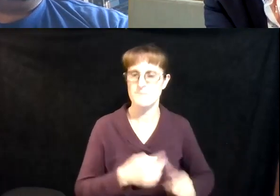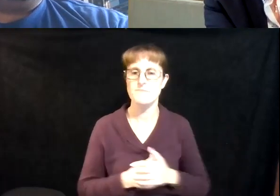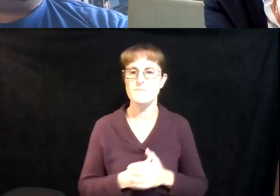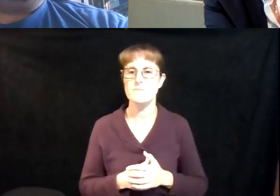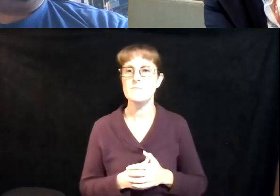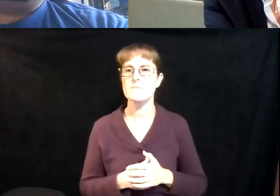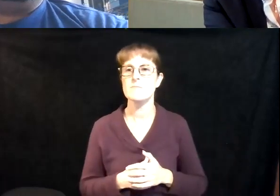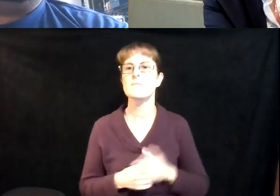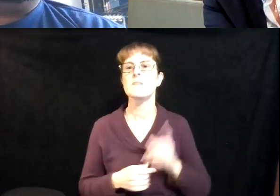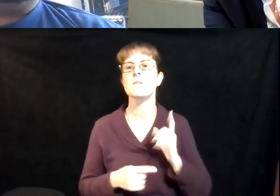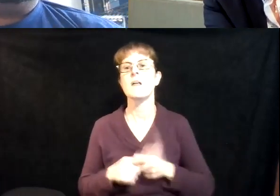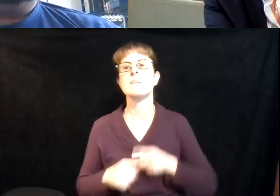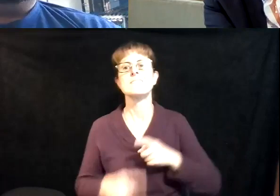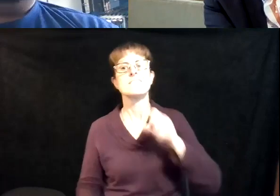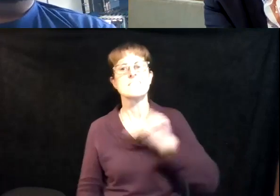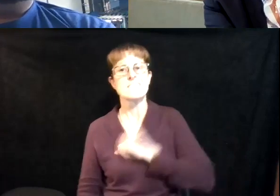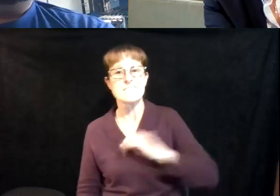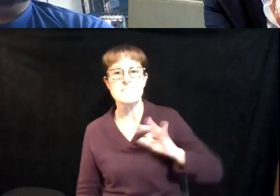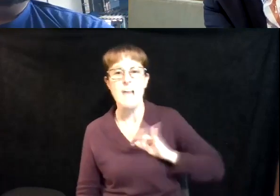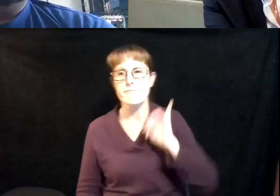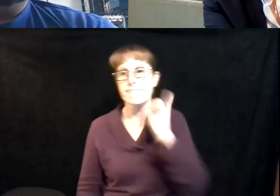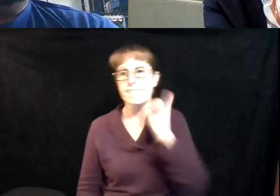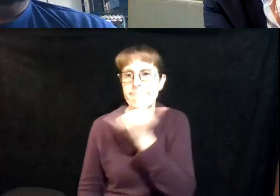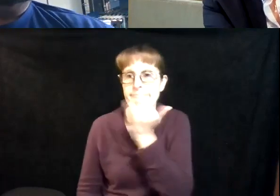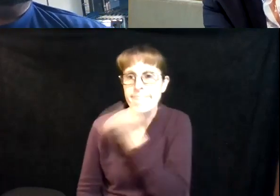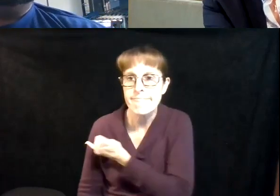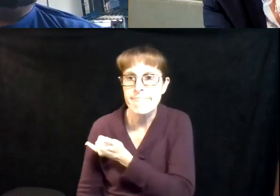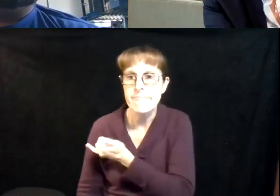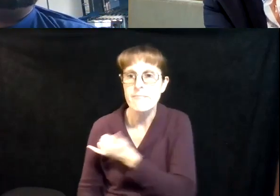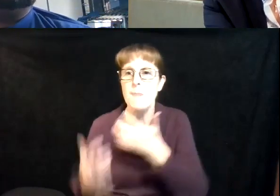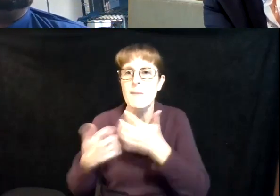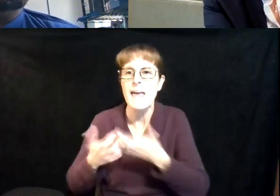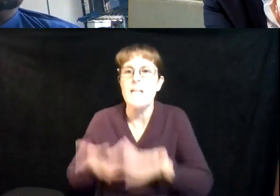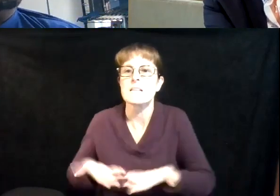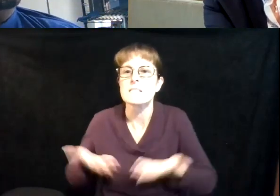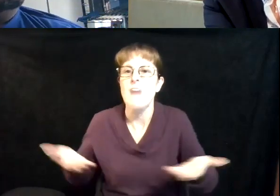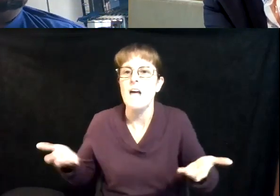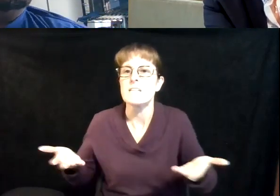aversives because it was a mechanical device and therefore more reliable.